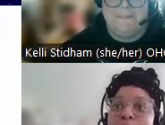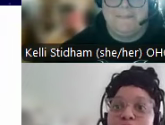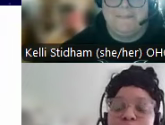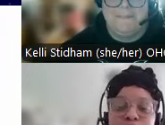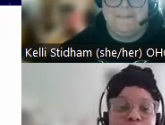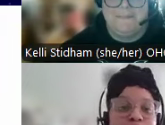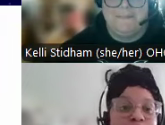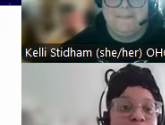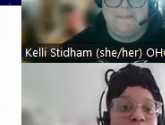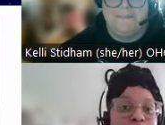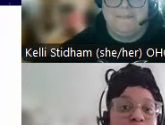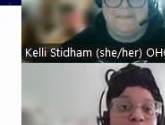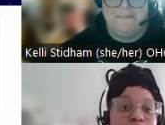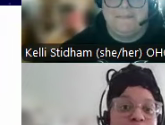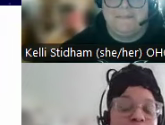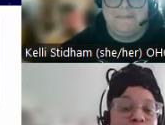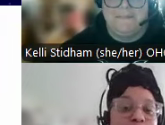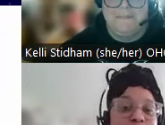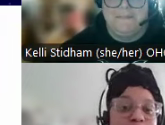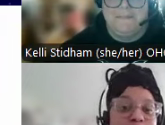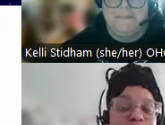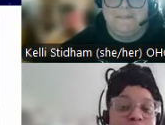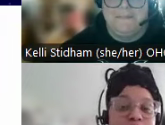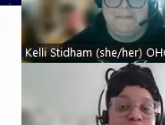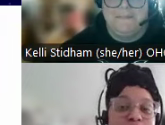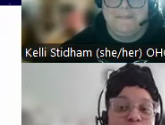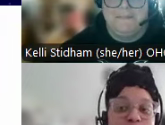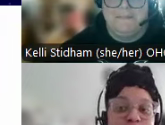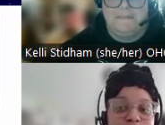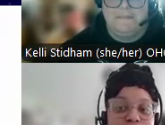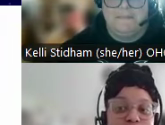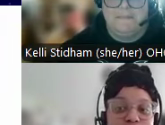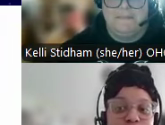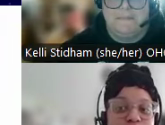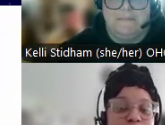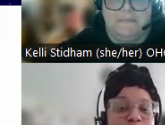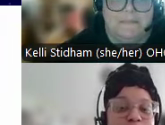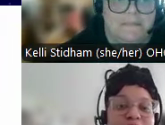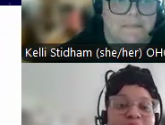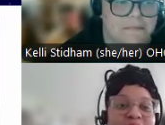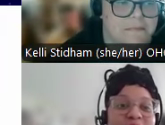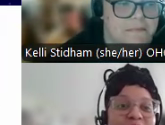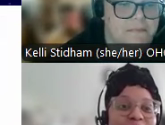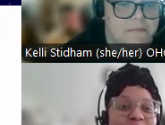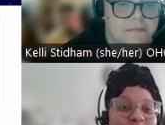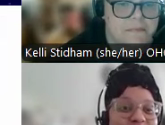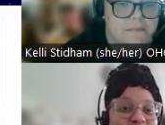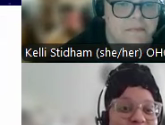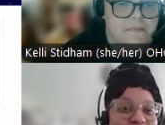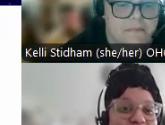Um currently right now the um we get a lot of questions about stipend. I just